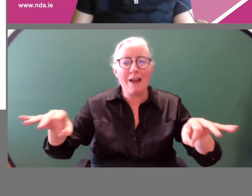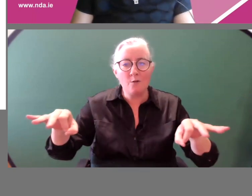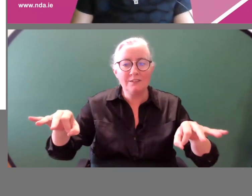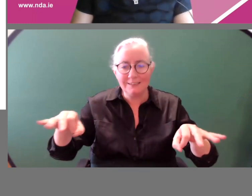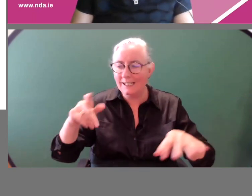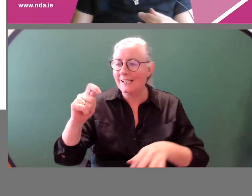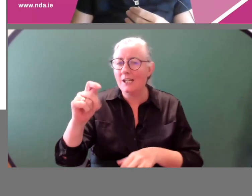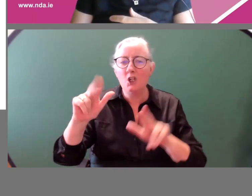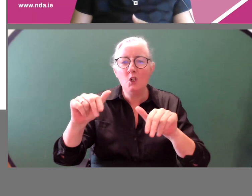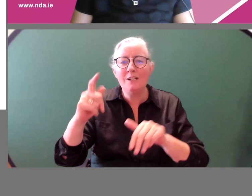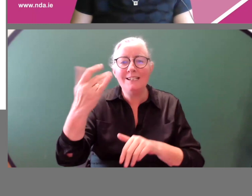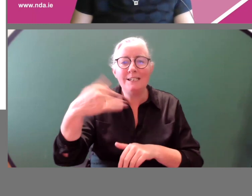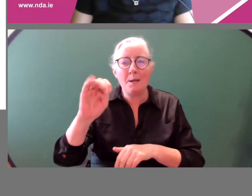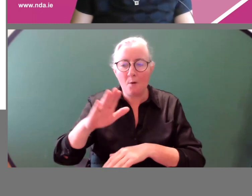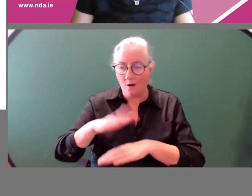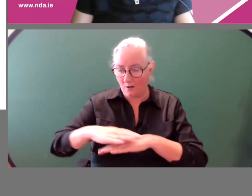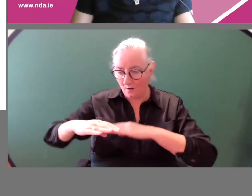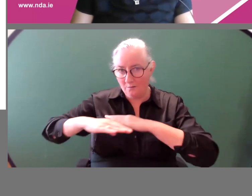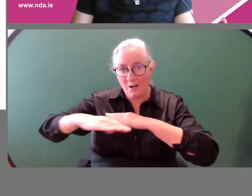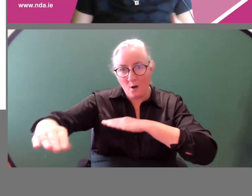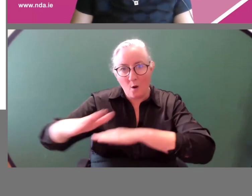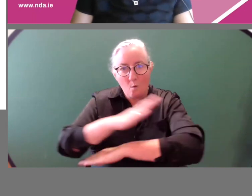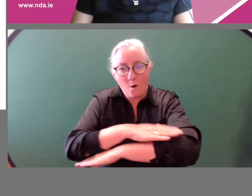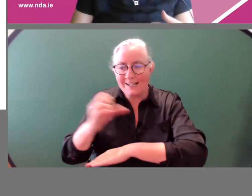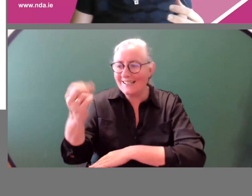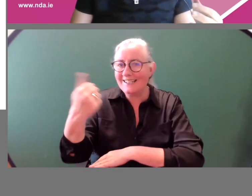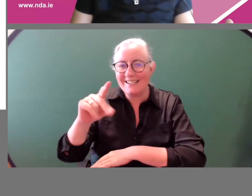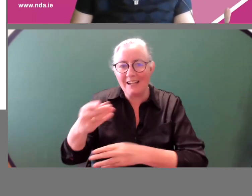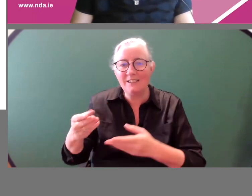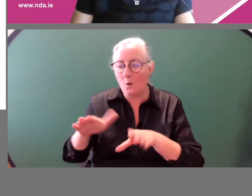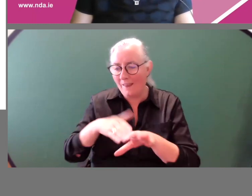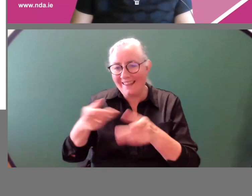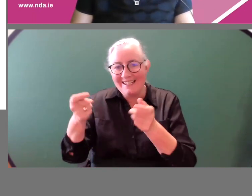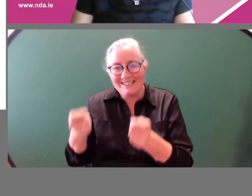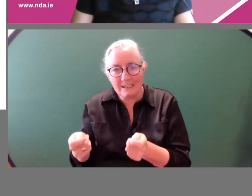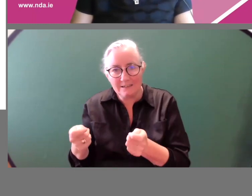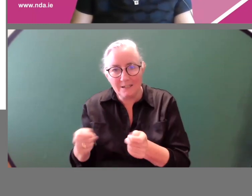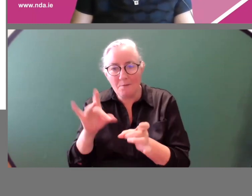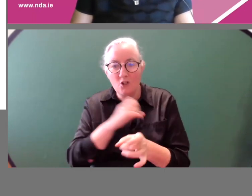timber boardwalk across part of the sand pit with some seating to enable children using wheelchairs